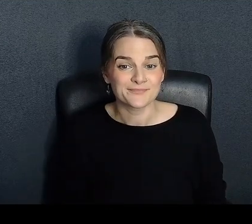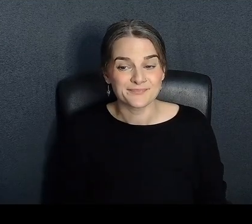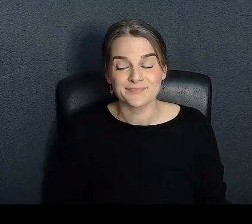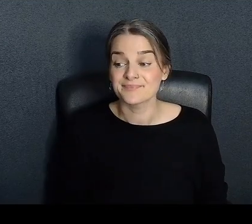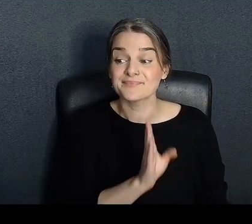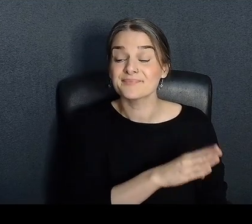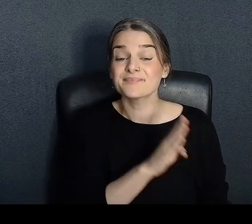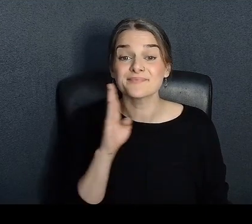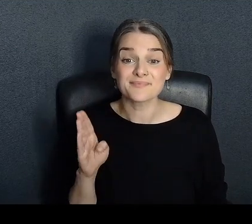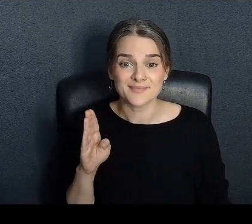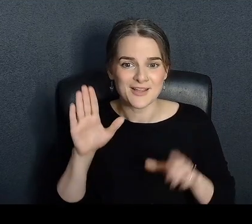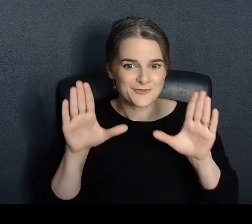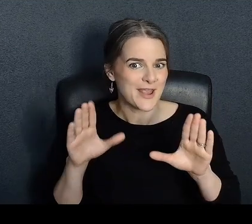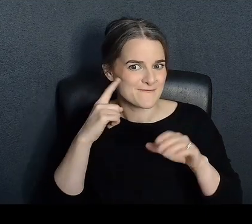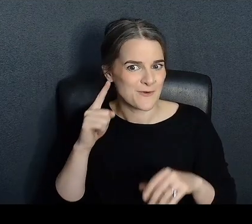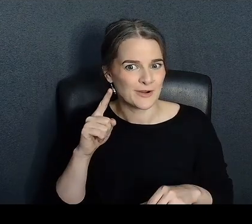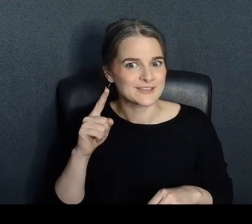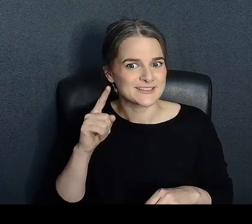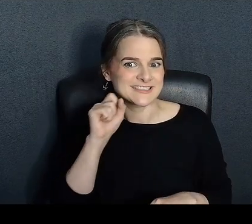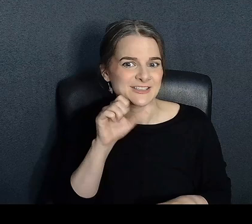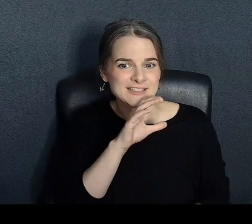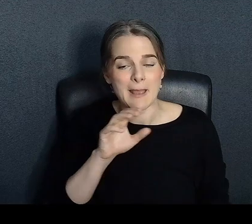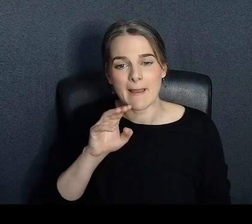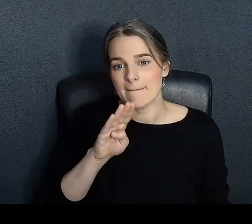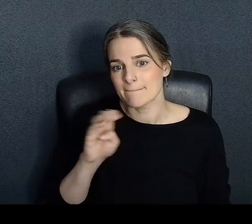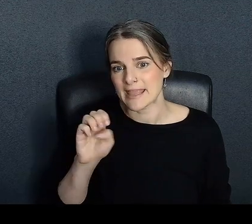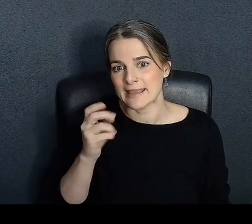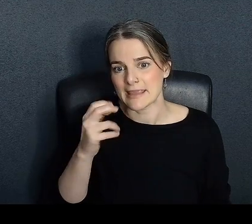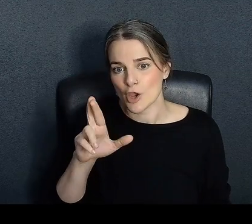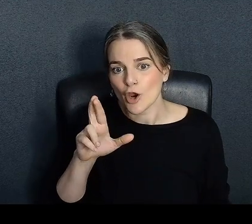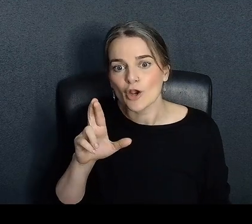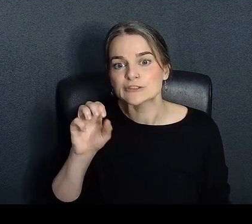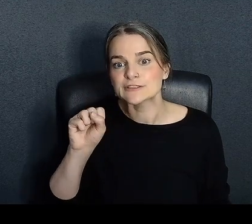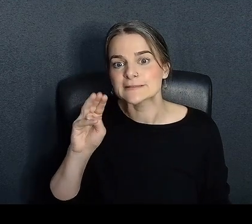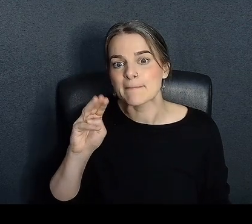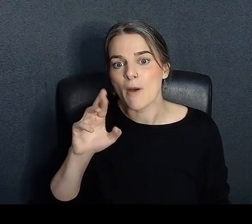That's called the BeHear SMARTO. And that little remote in the middle